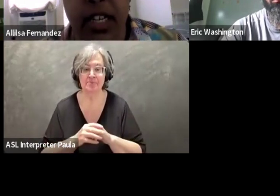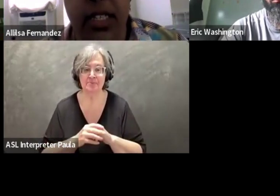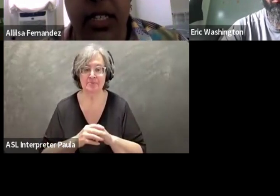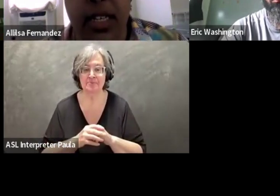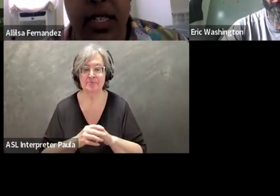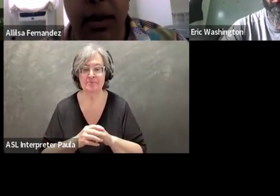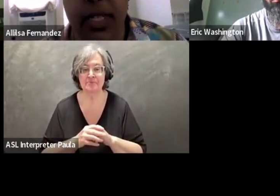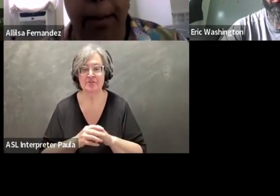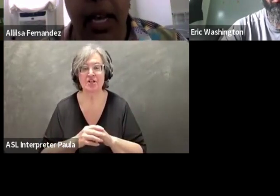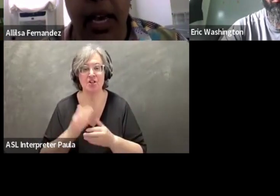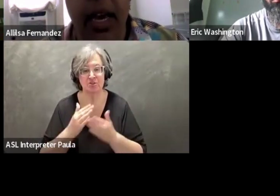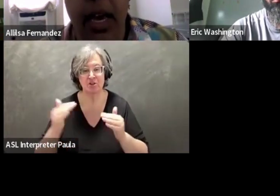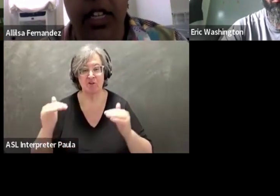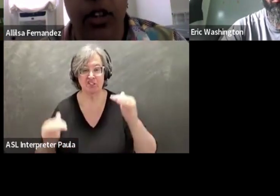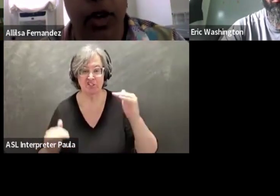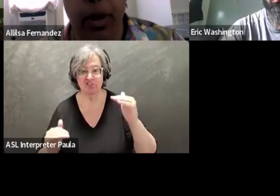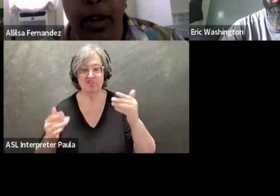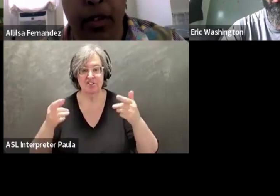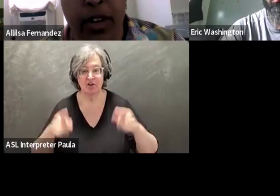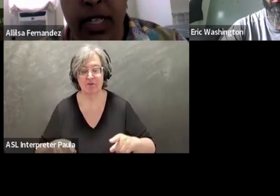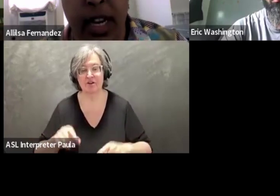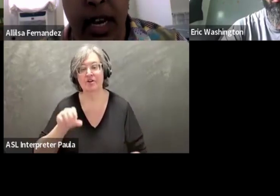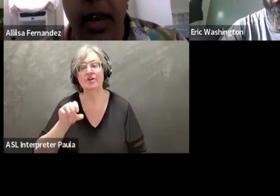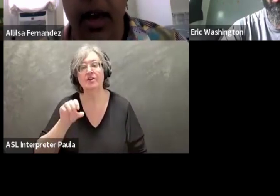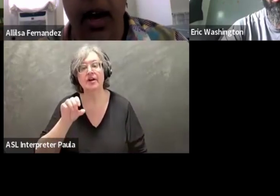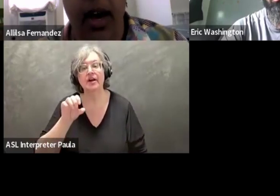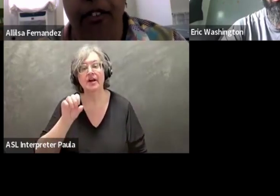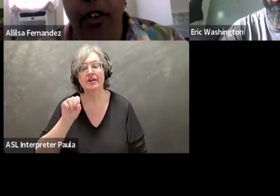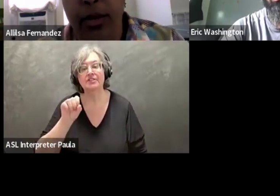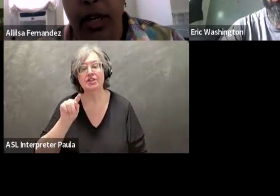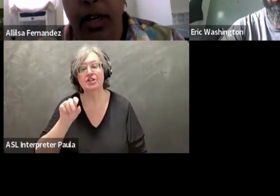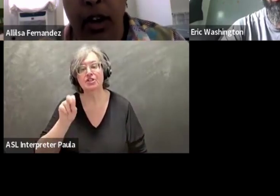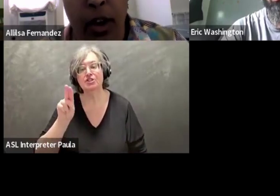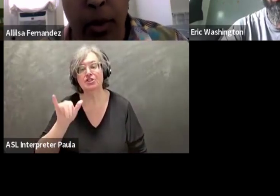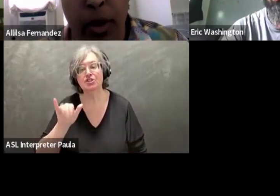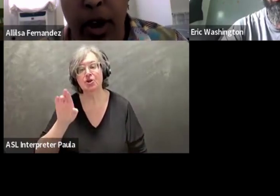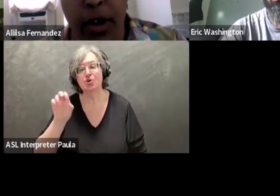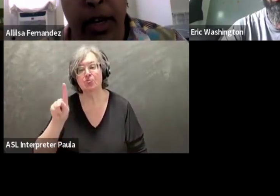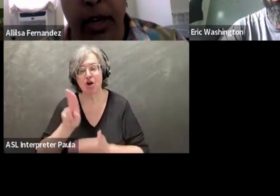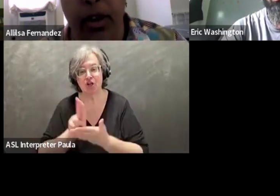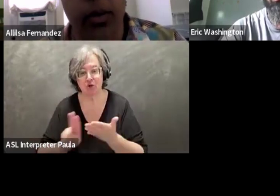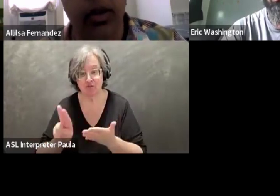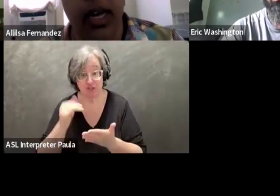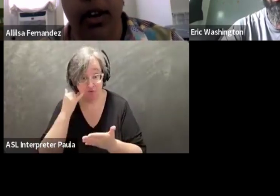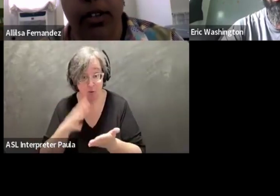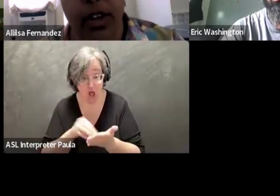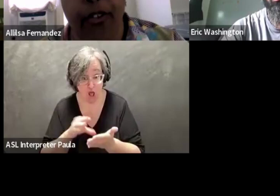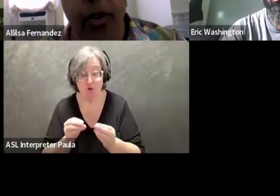injustices that was happening in Stony Brook University. If folks want to learn more, you can Google it. You'll see a few